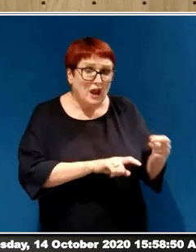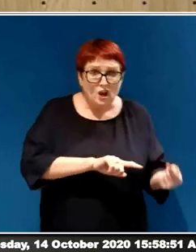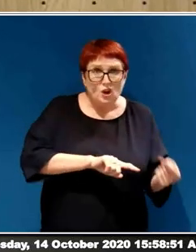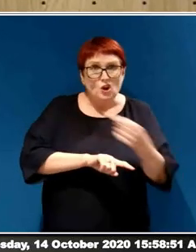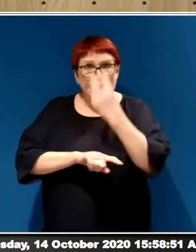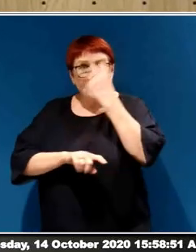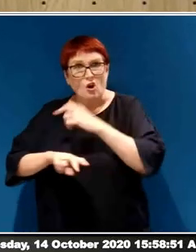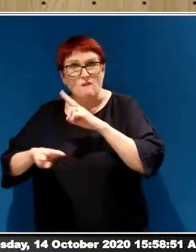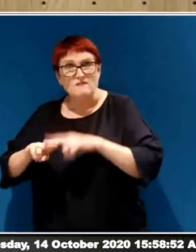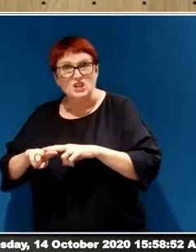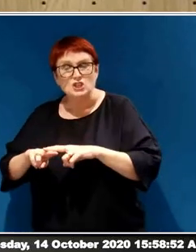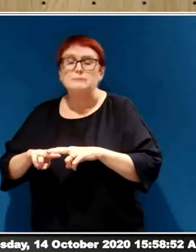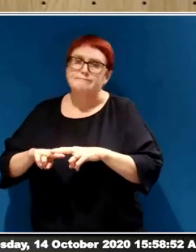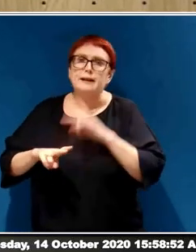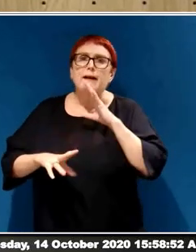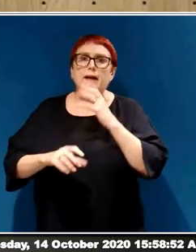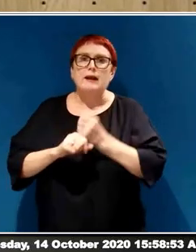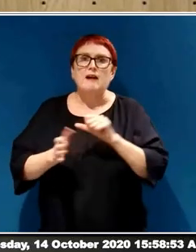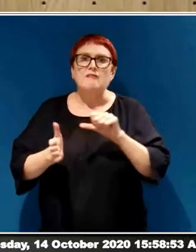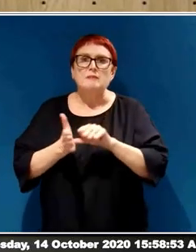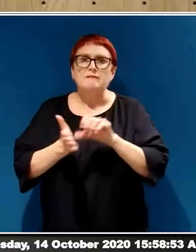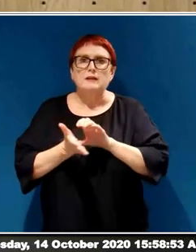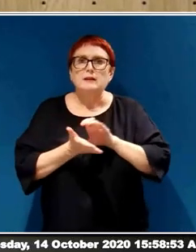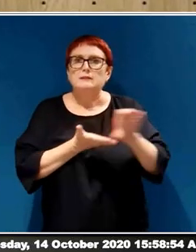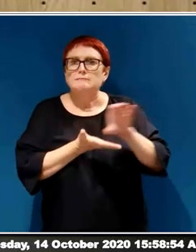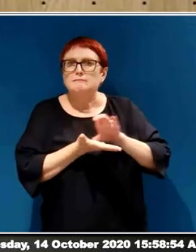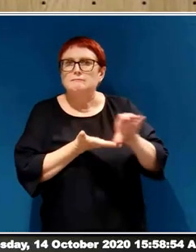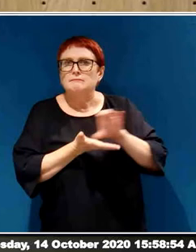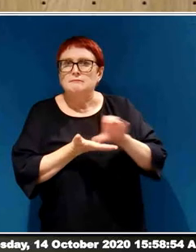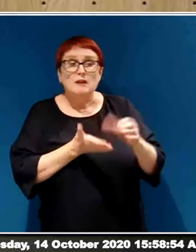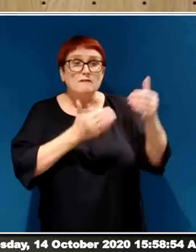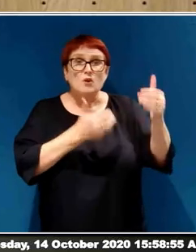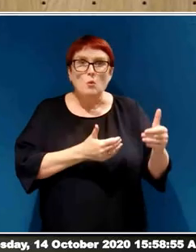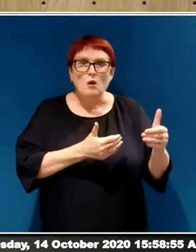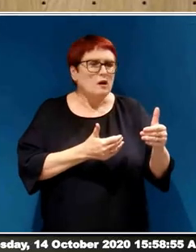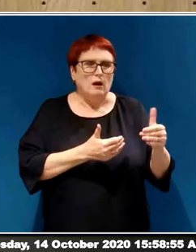something gets prioritised for a period of time, and when that cycle is